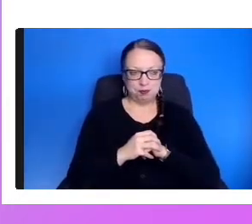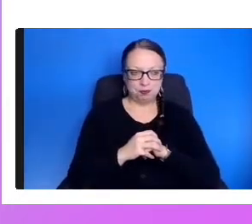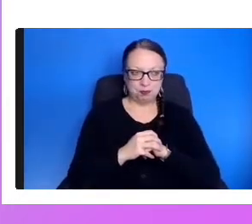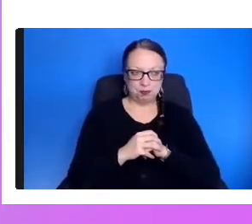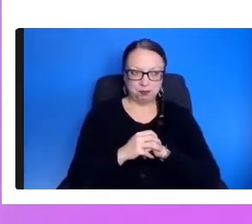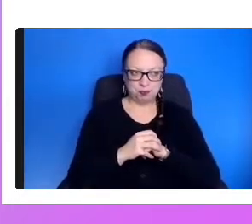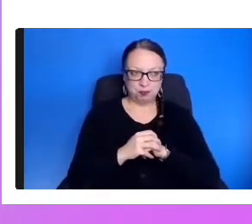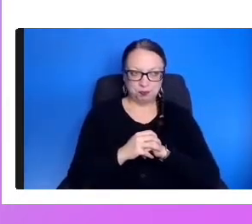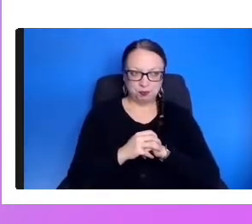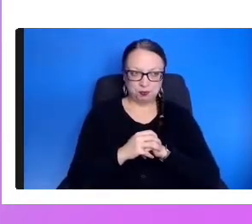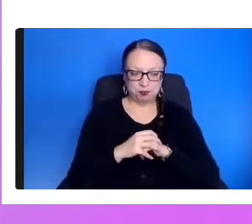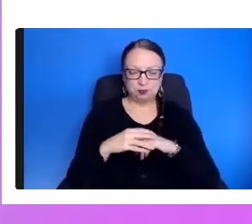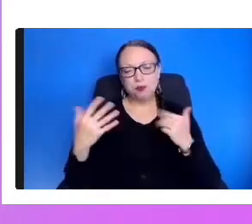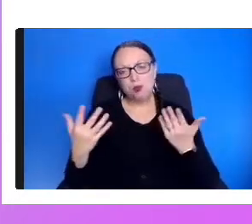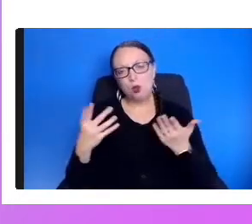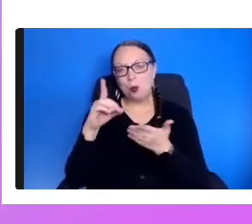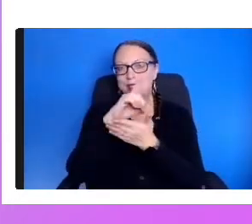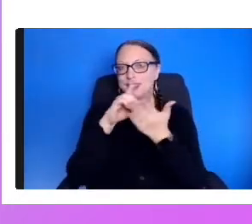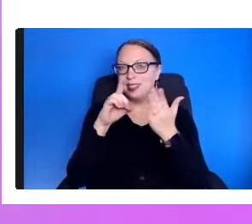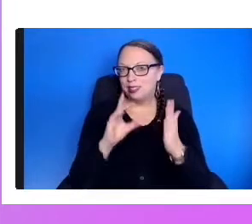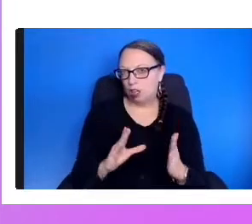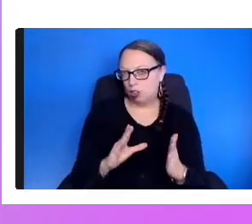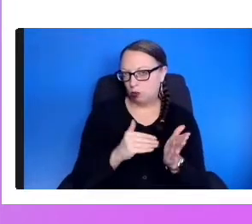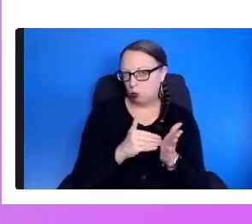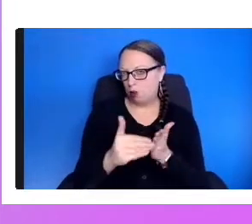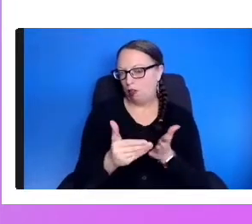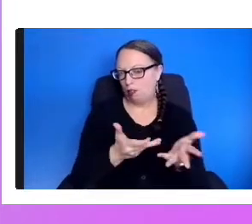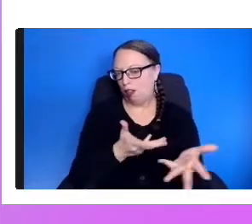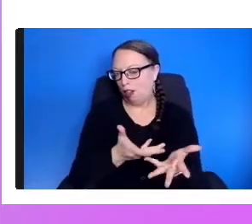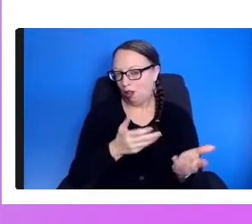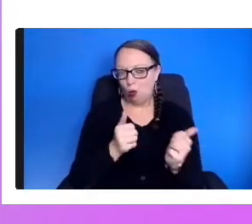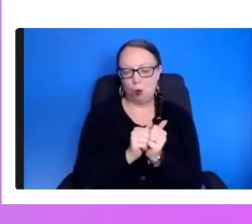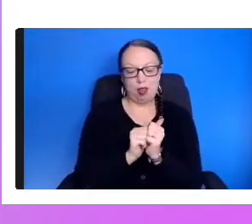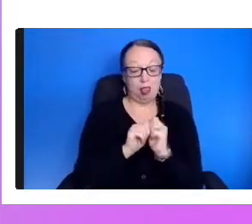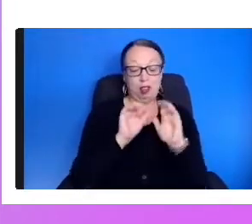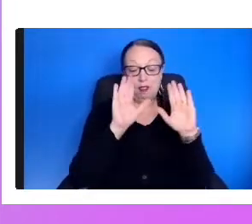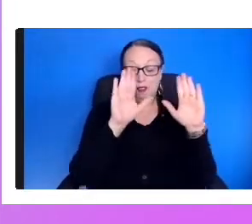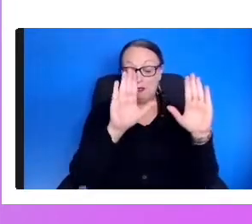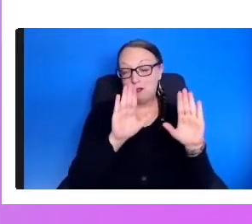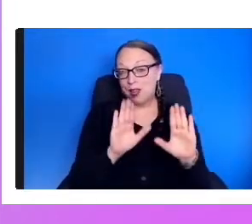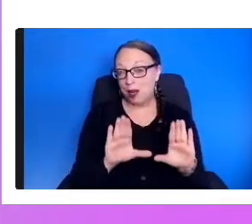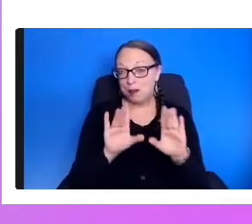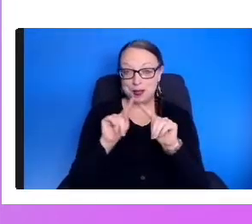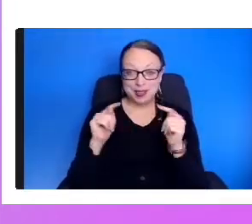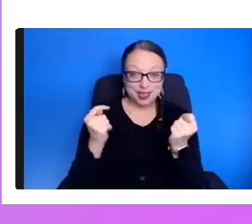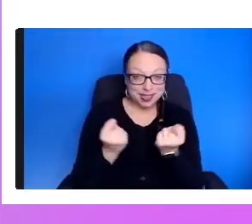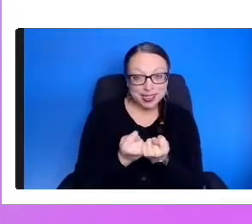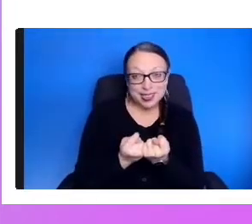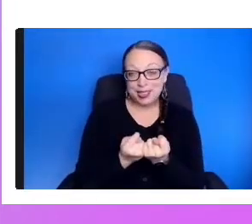So as designers we often work with some really fabulous teams in our client organizations,